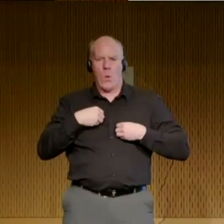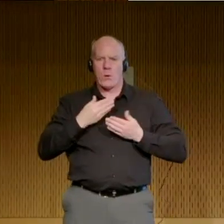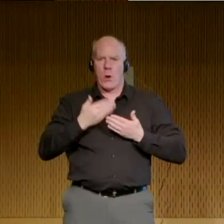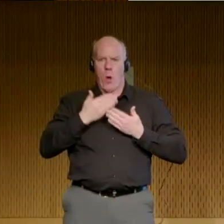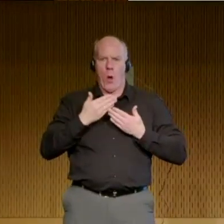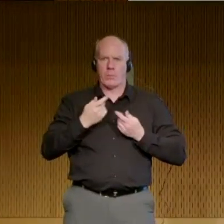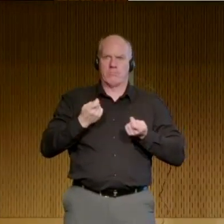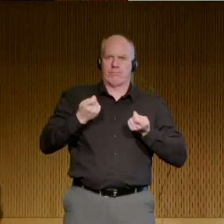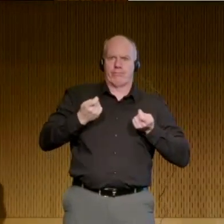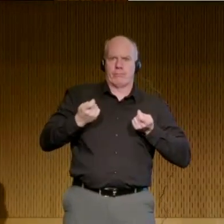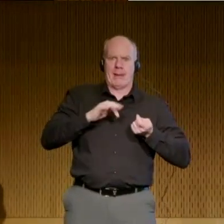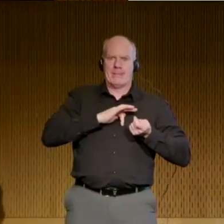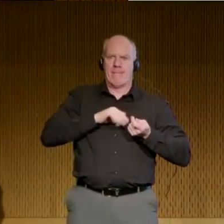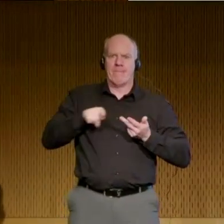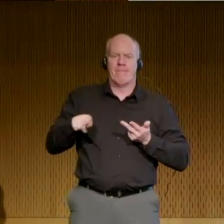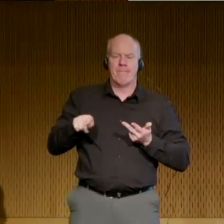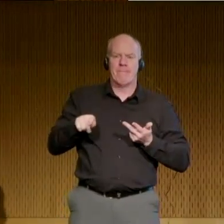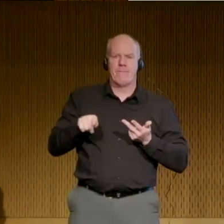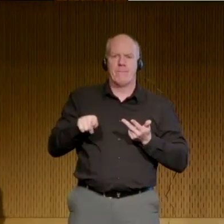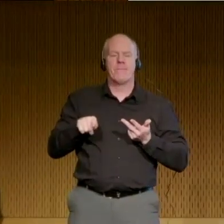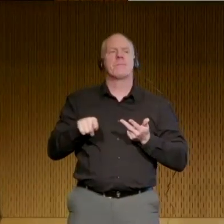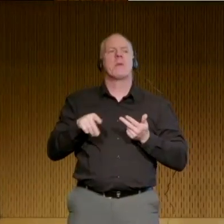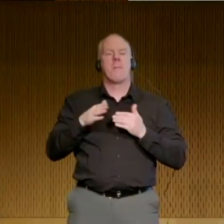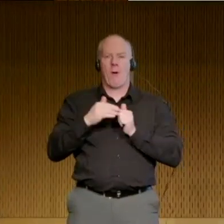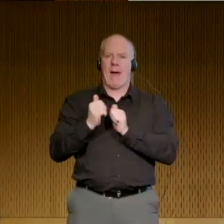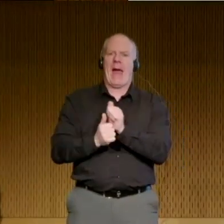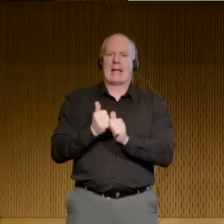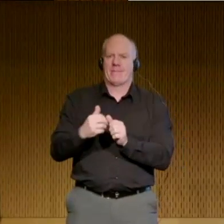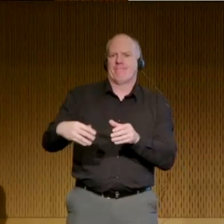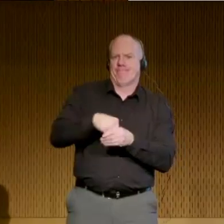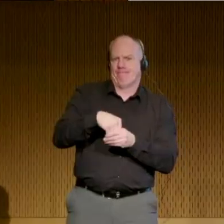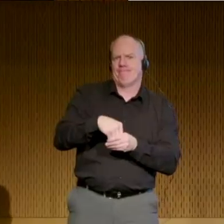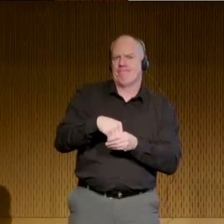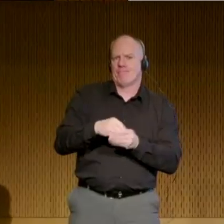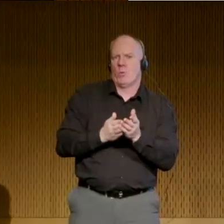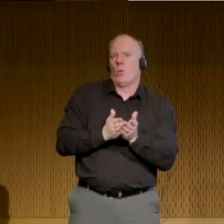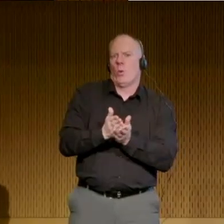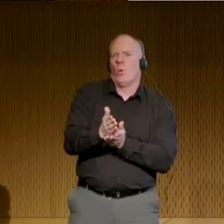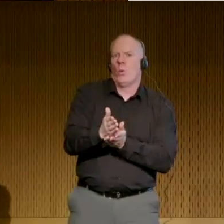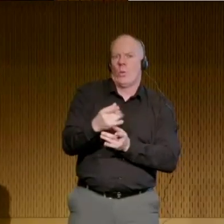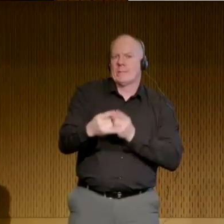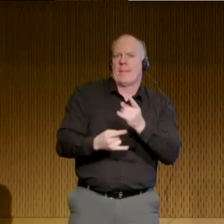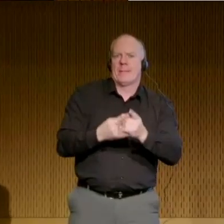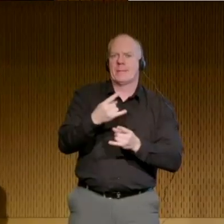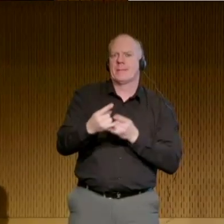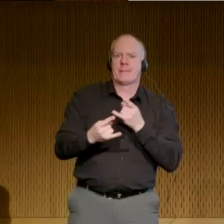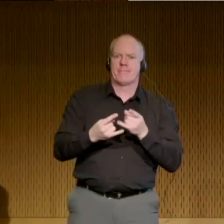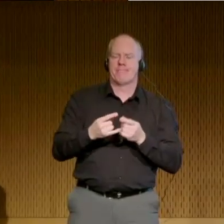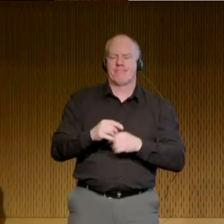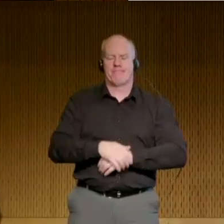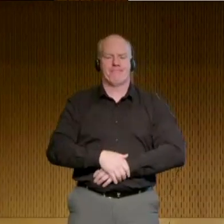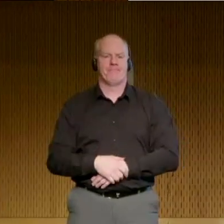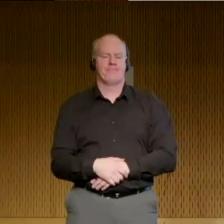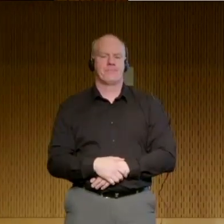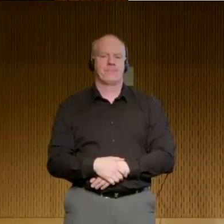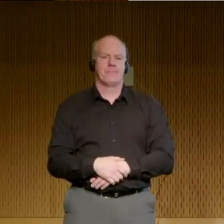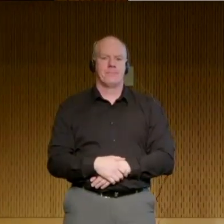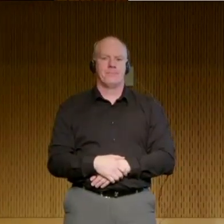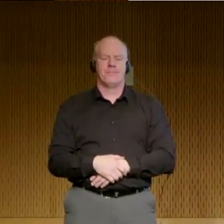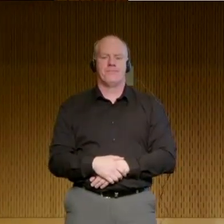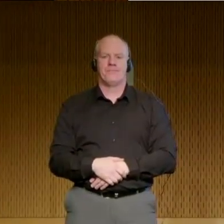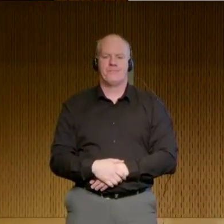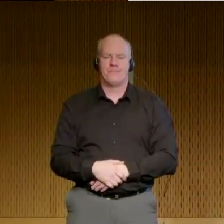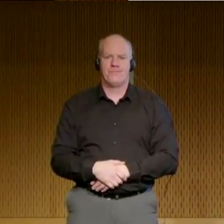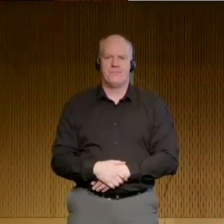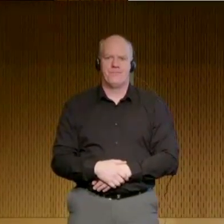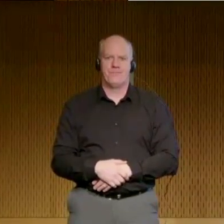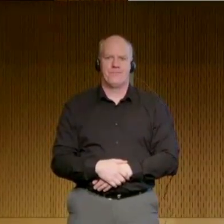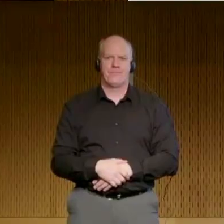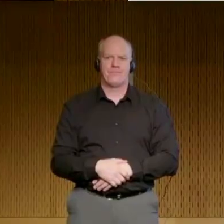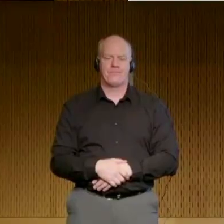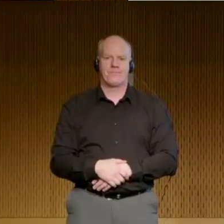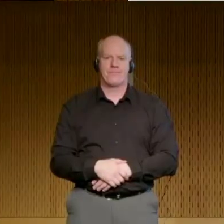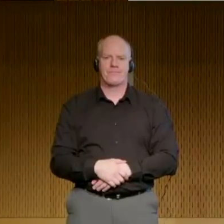their learning. And again makes them a more active participant in what's happening on their course.